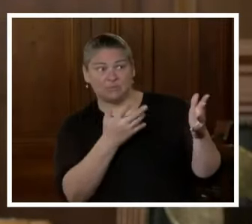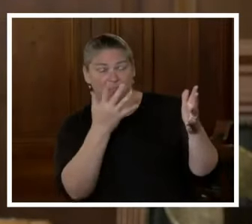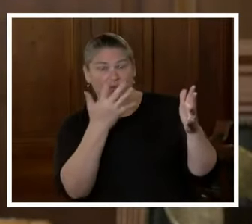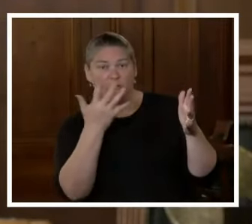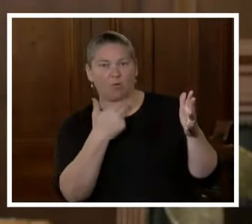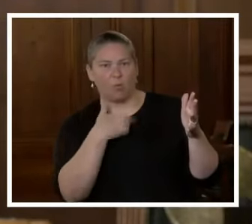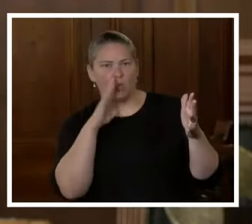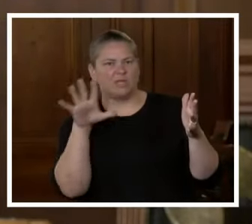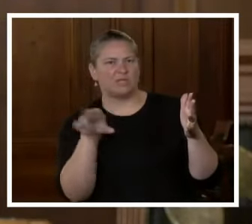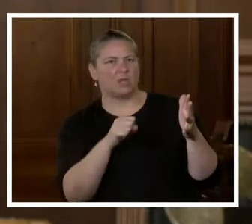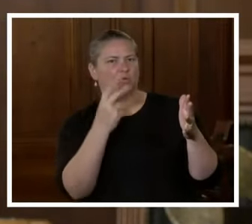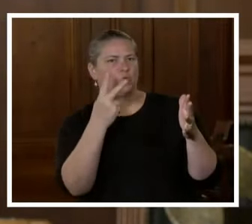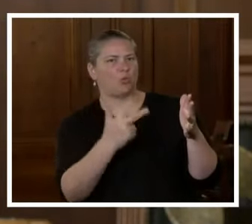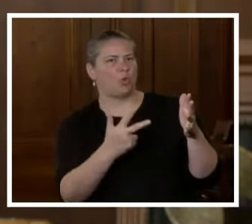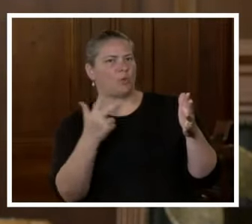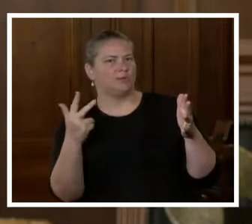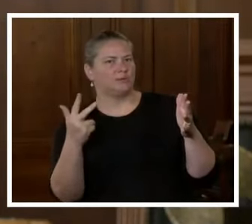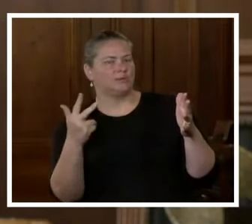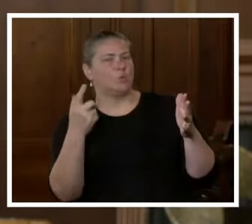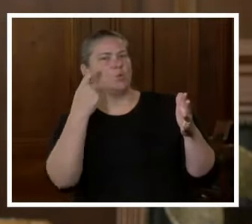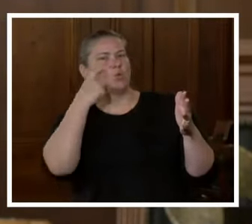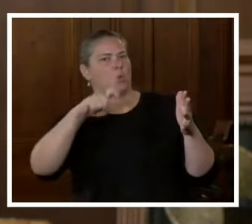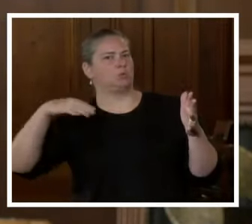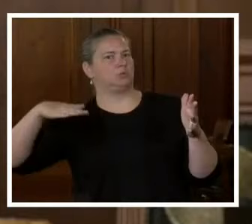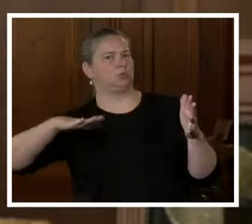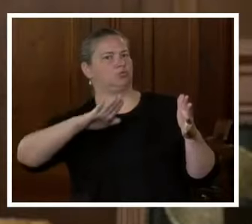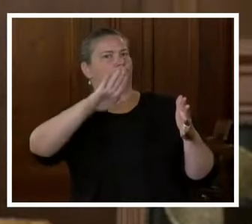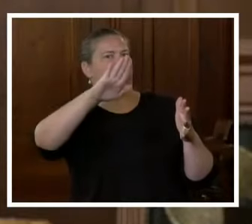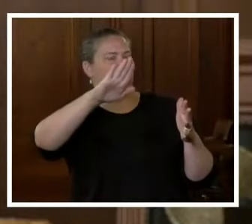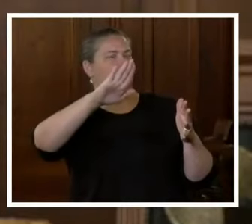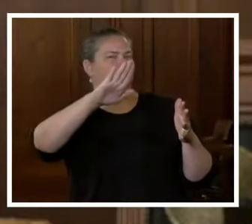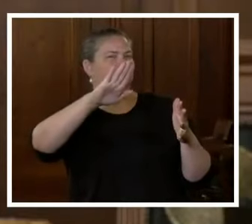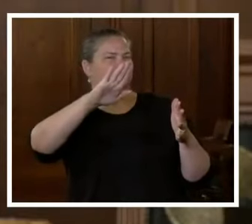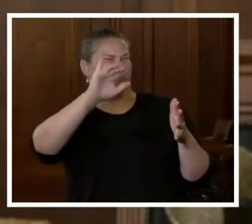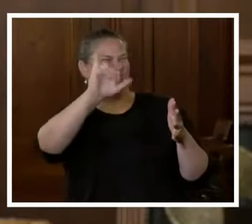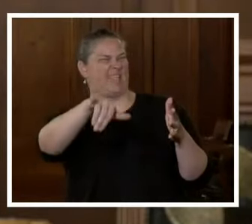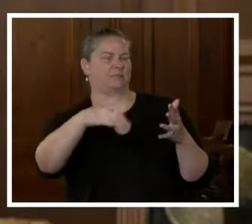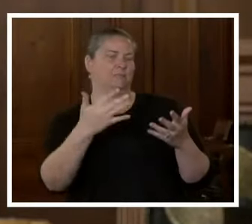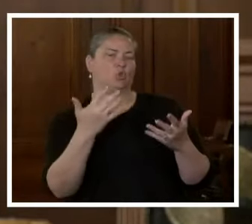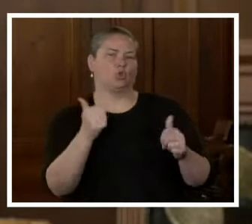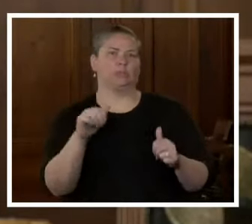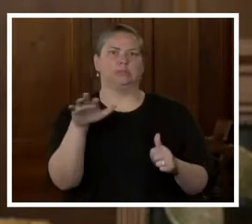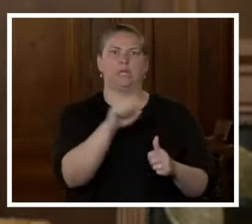TRANSFORMATIONAL NEWS ABOUT AN INVESTMENT ANNOUNCED BY HUMANA TODAY.